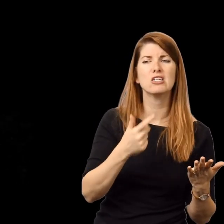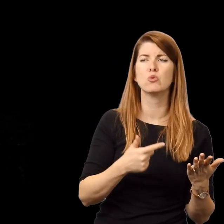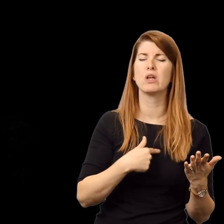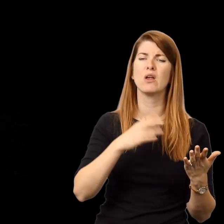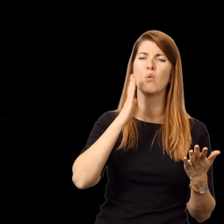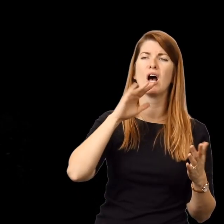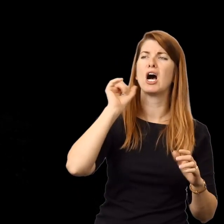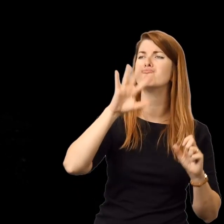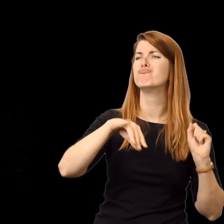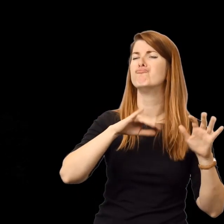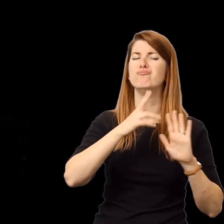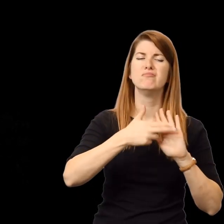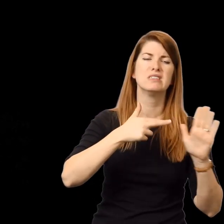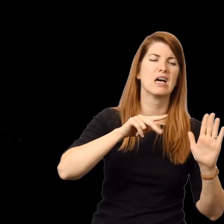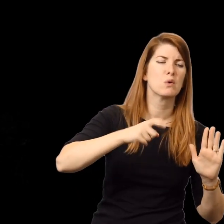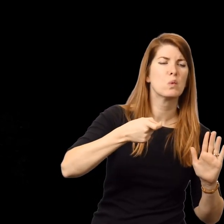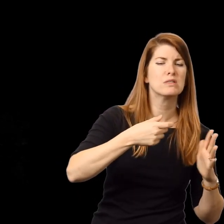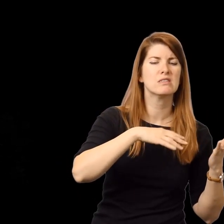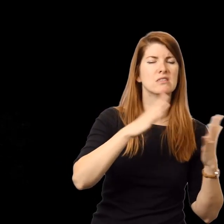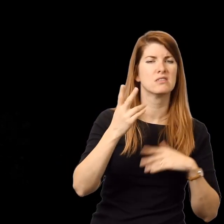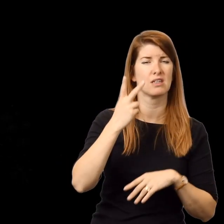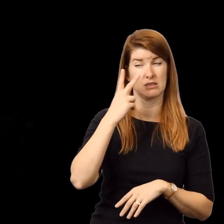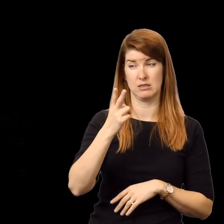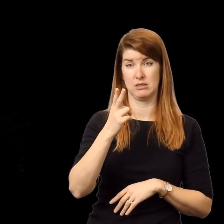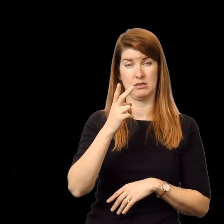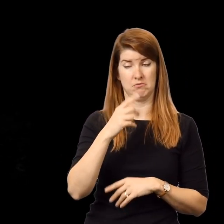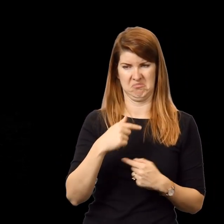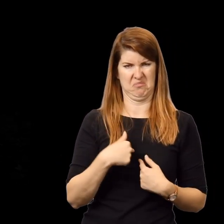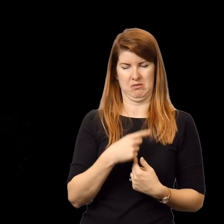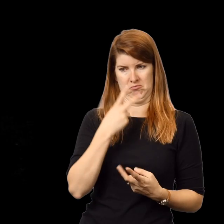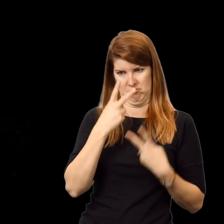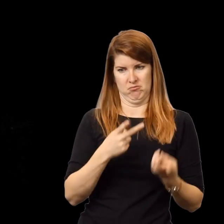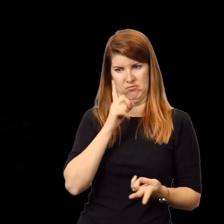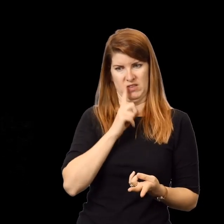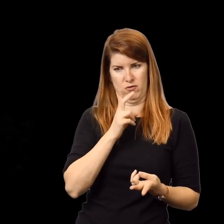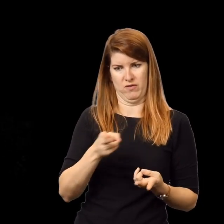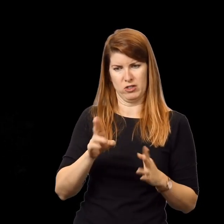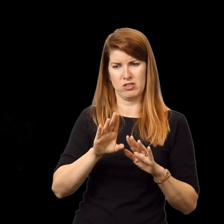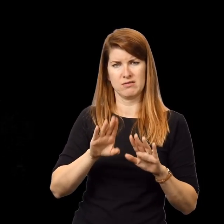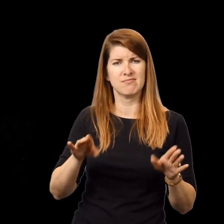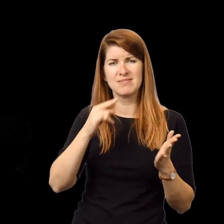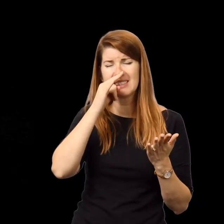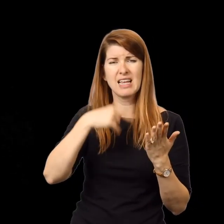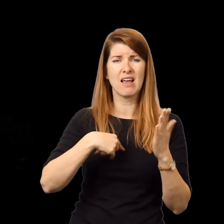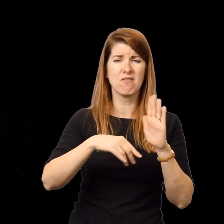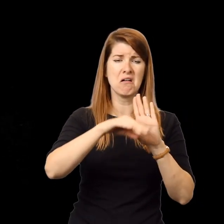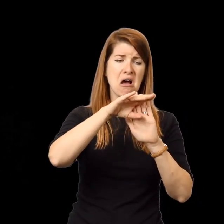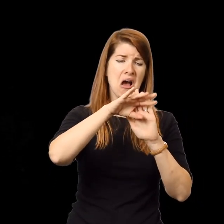We throw these diagnoses around. I see deaf and hard of hearing kids, and they come in and they have a list of 10,